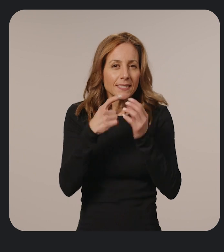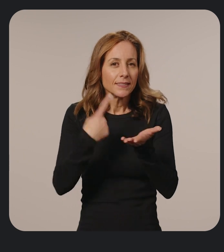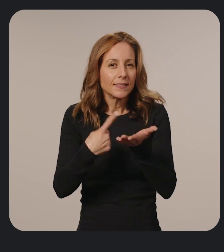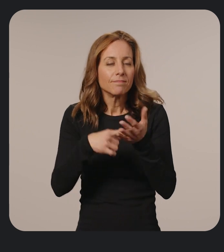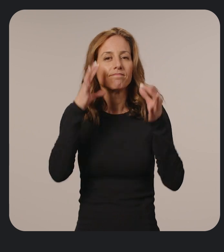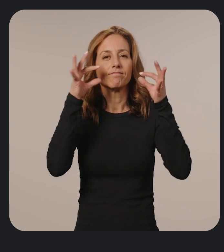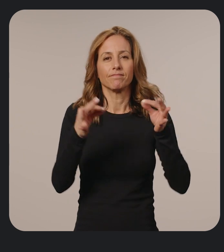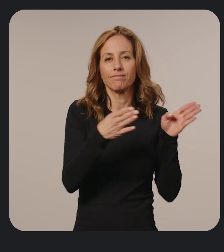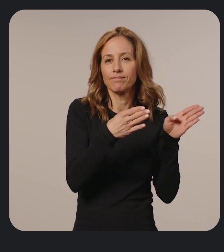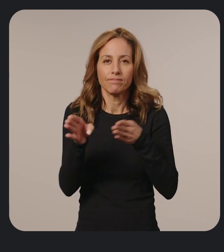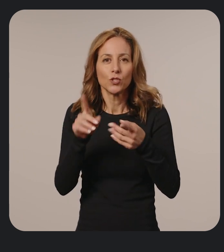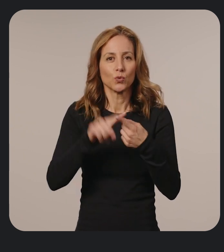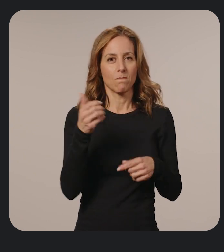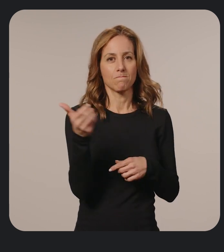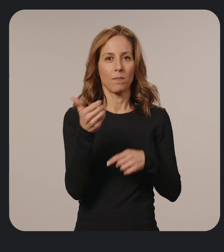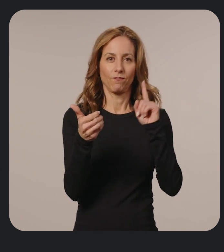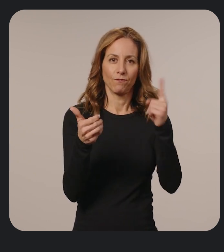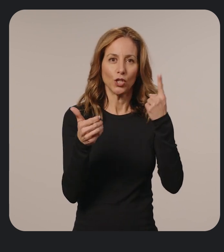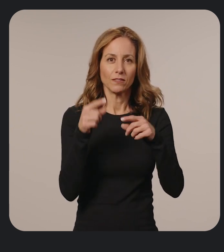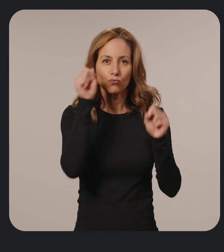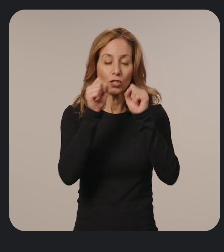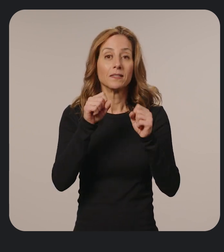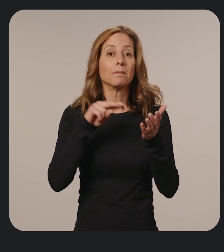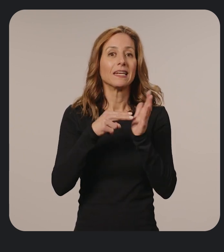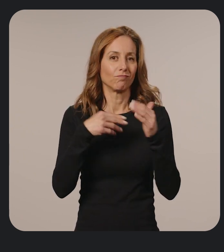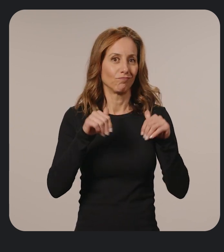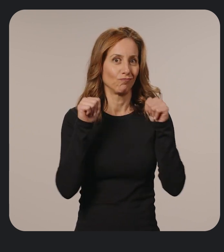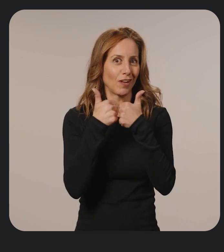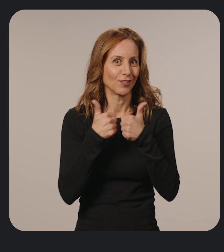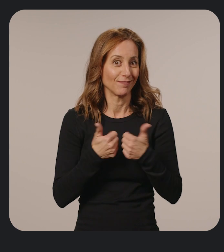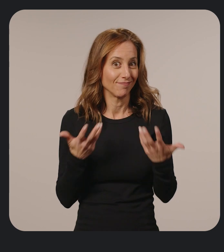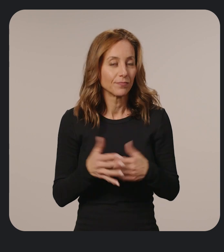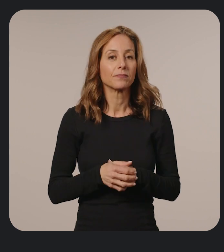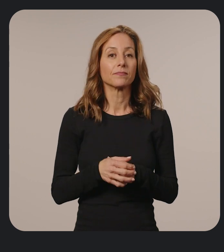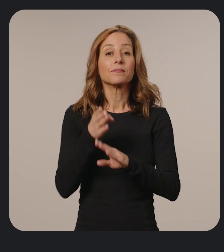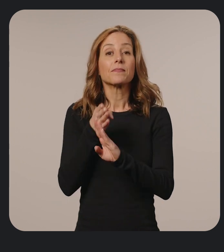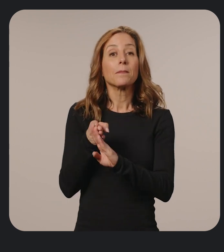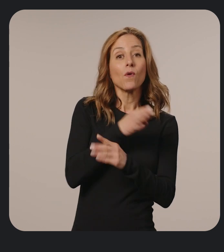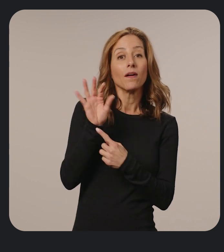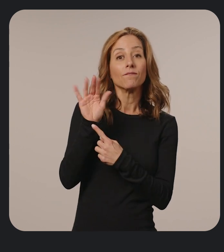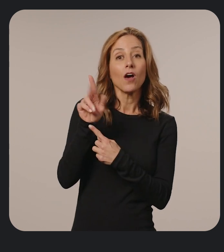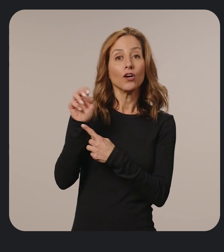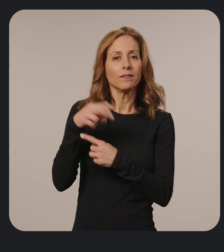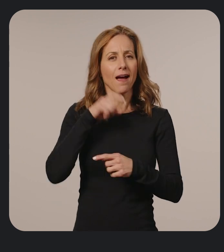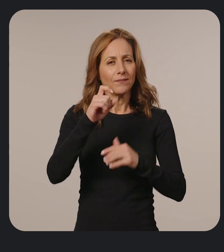So at this point, we decided to shift to a mobile-first strategy, which came with all sorts of challenges. Before Flutter, we had